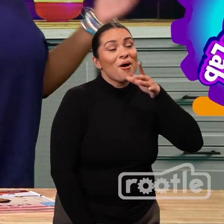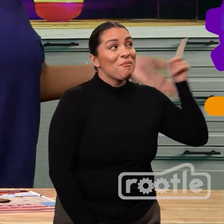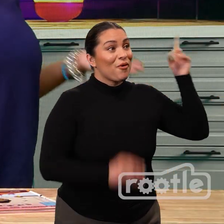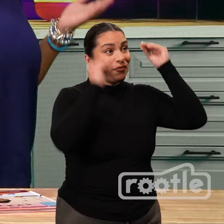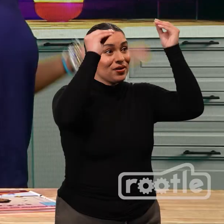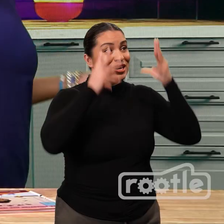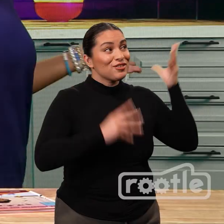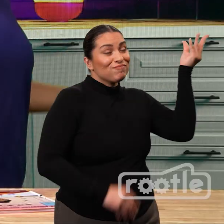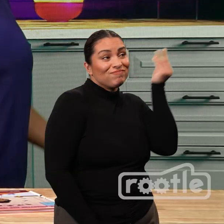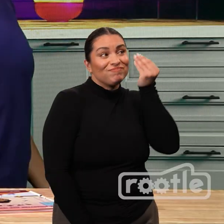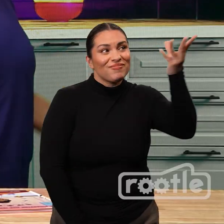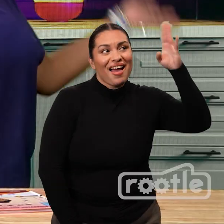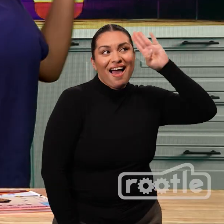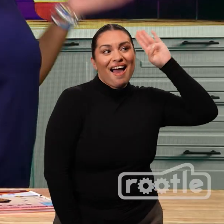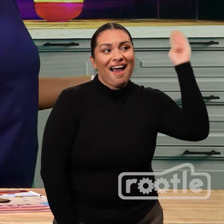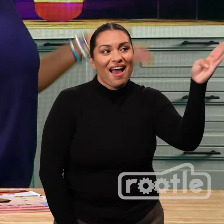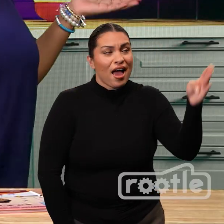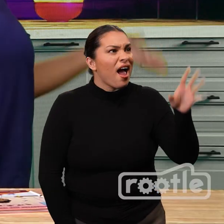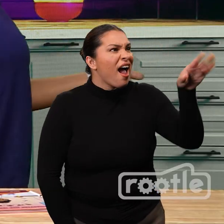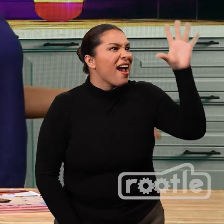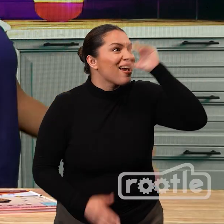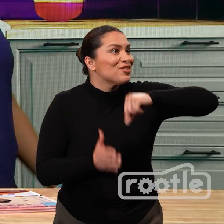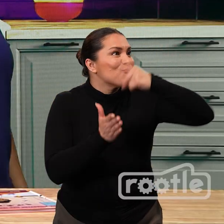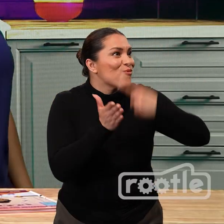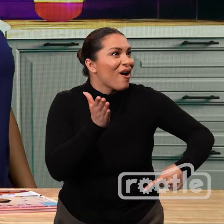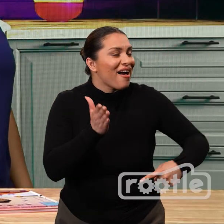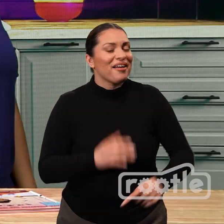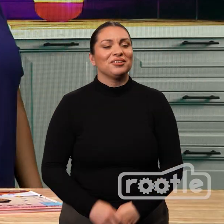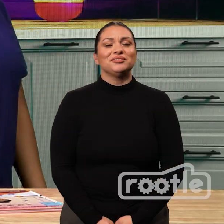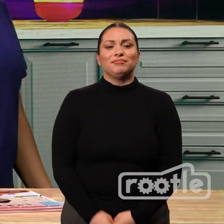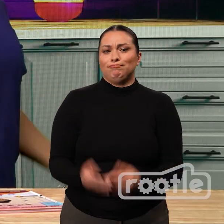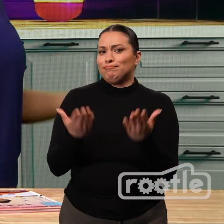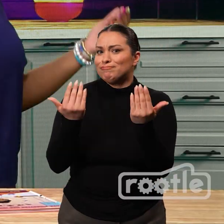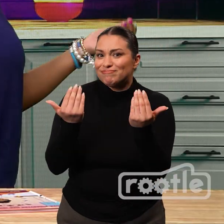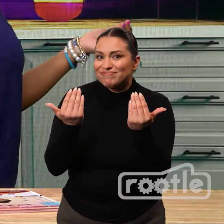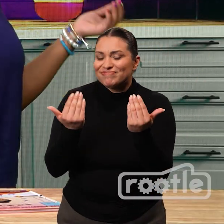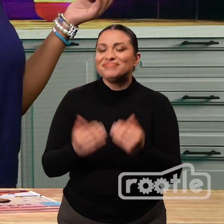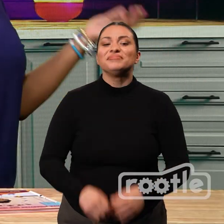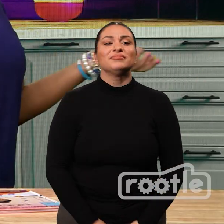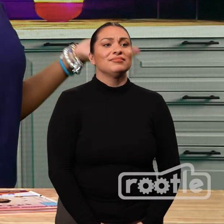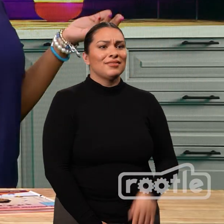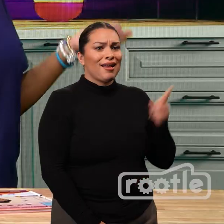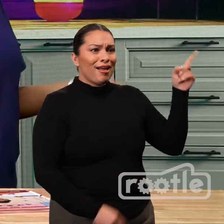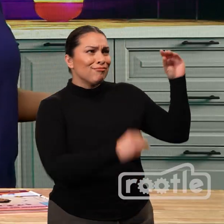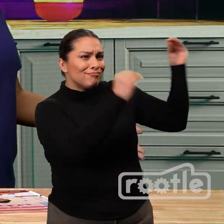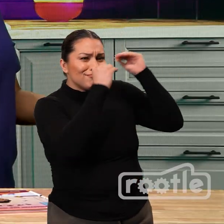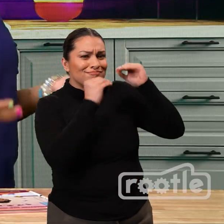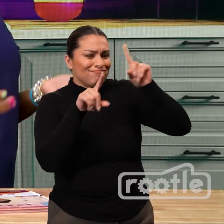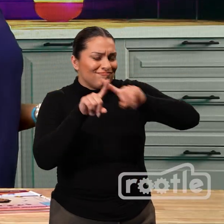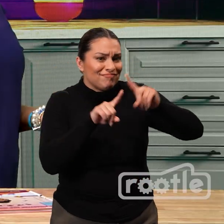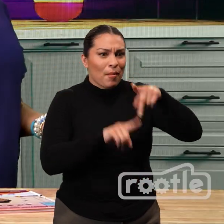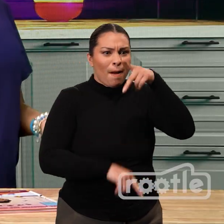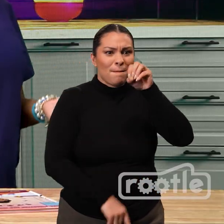Mom, Professor Eric said hi, and guess what? What's that, sweetie? He taught us all about polymers and how